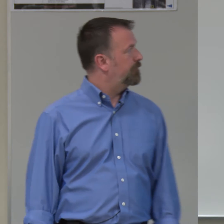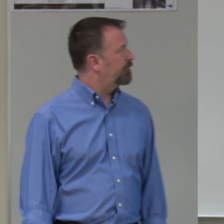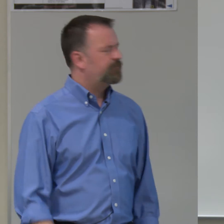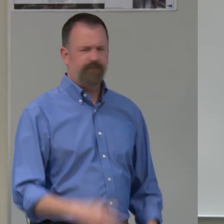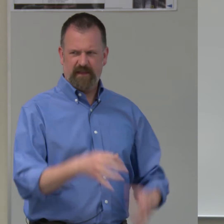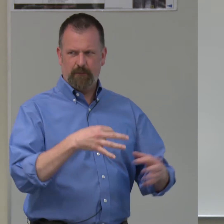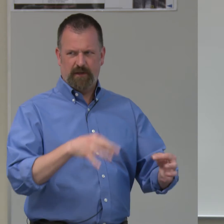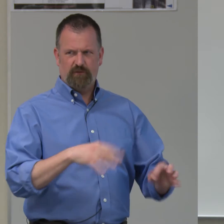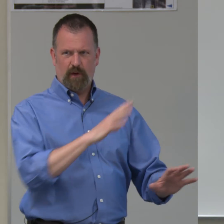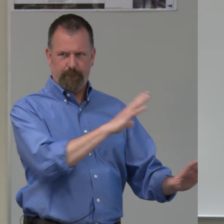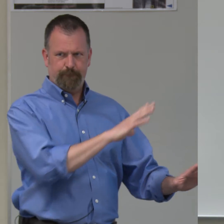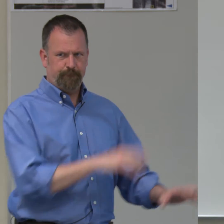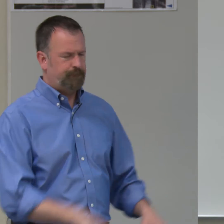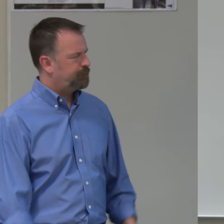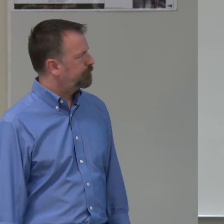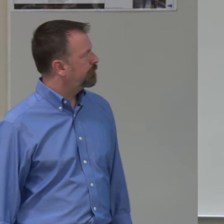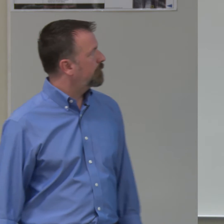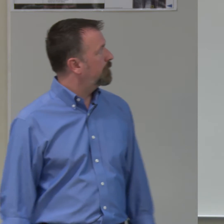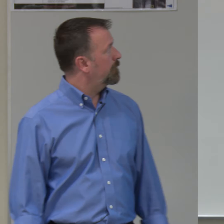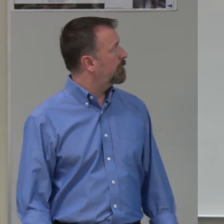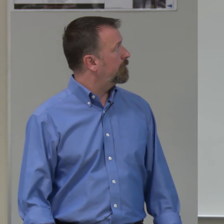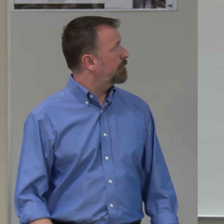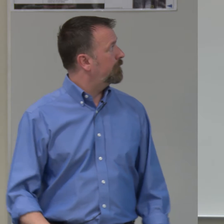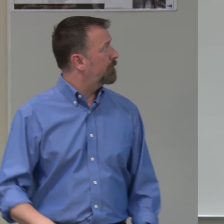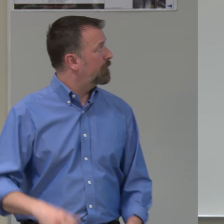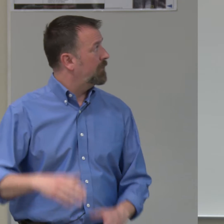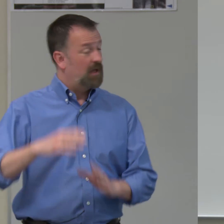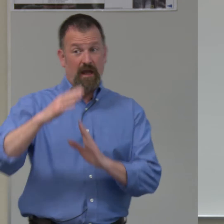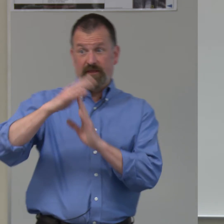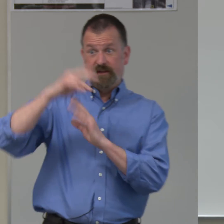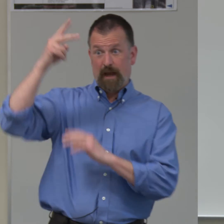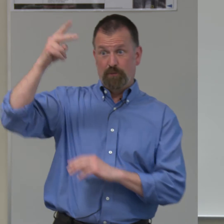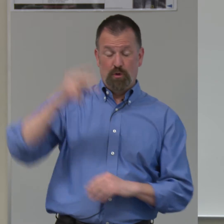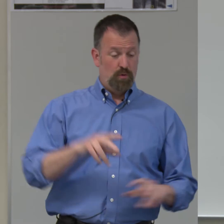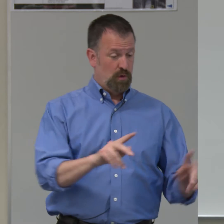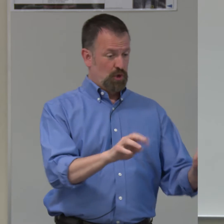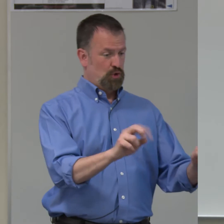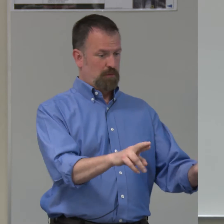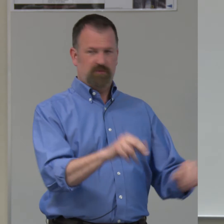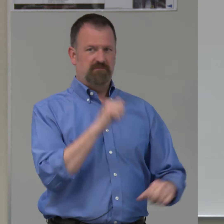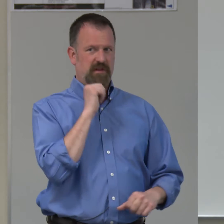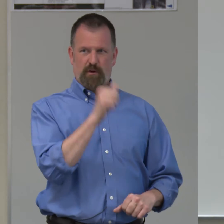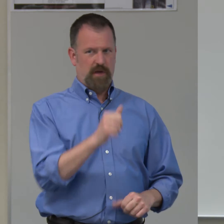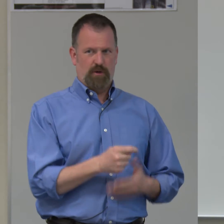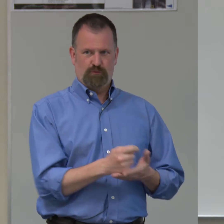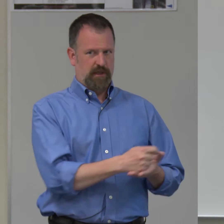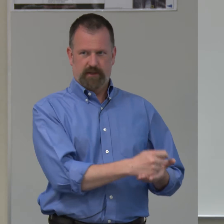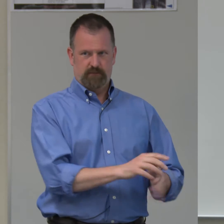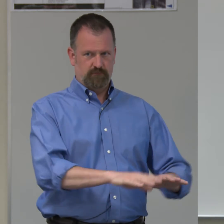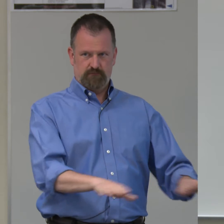so these top two things are untreated tumors, and, as we saw in earlier slides,